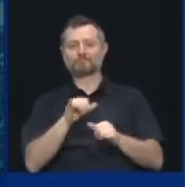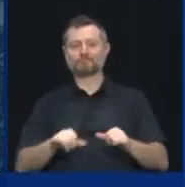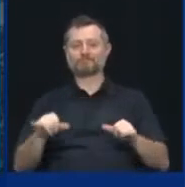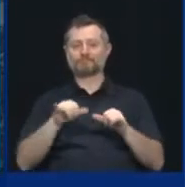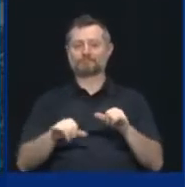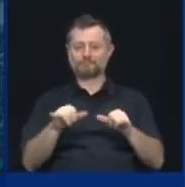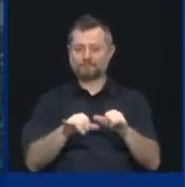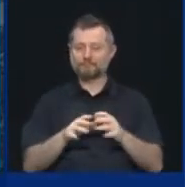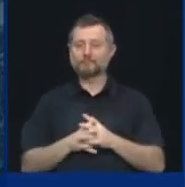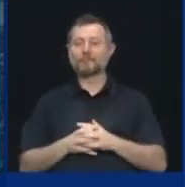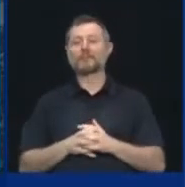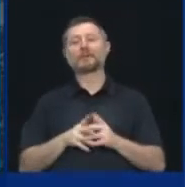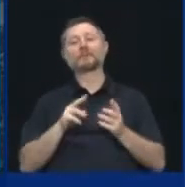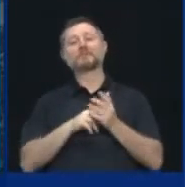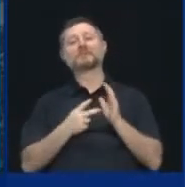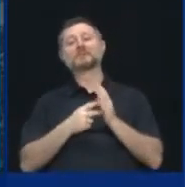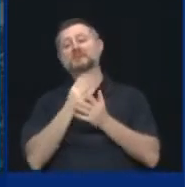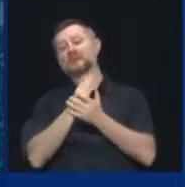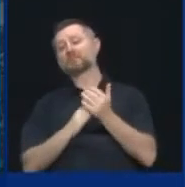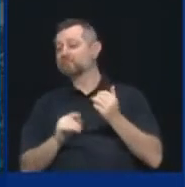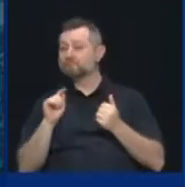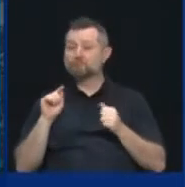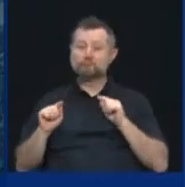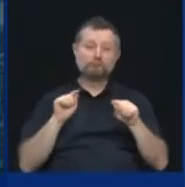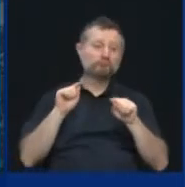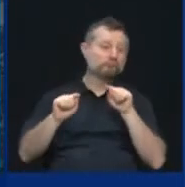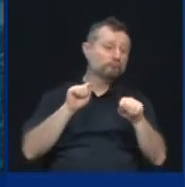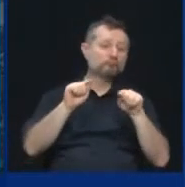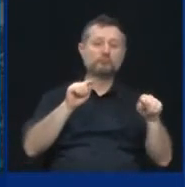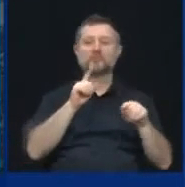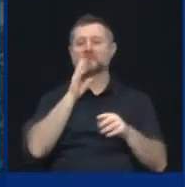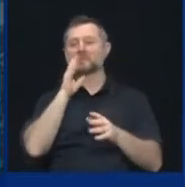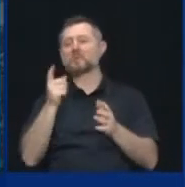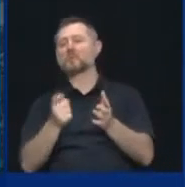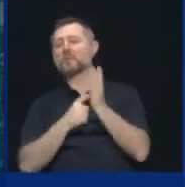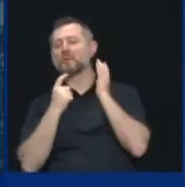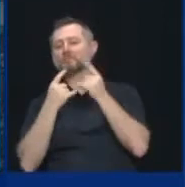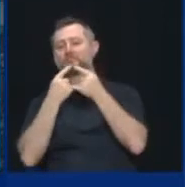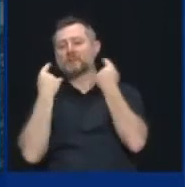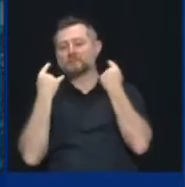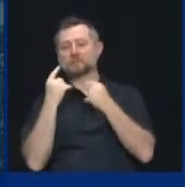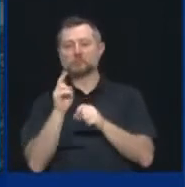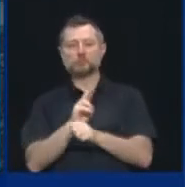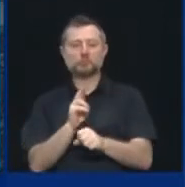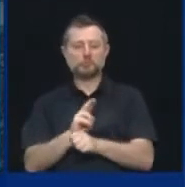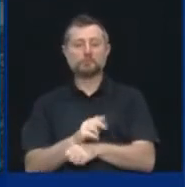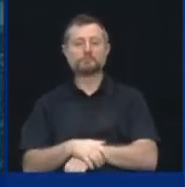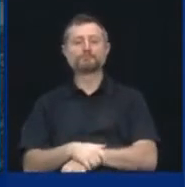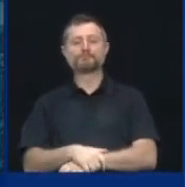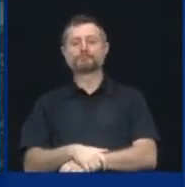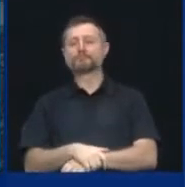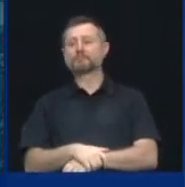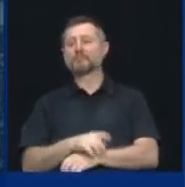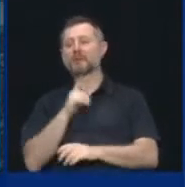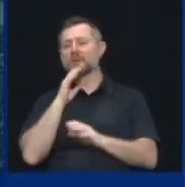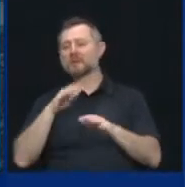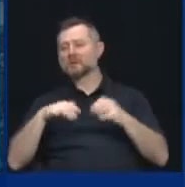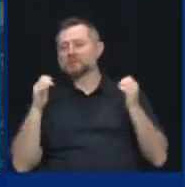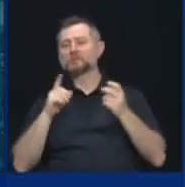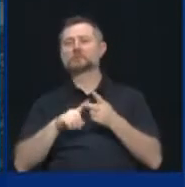CDC. THERE WILL STILL BE SOME INSTITUTIONAL GUIDELINES, LARGE